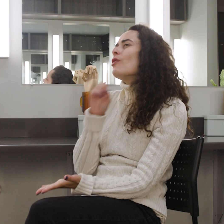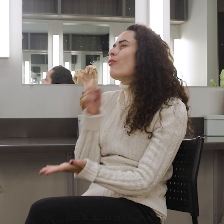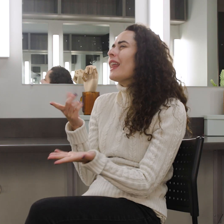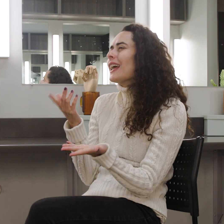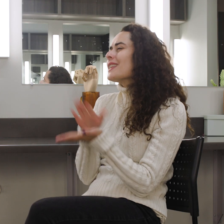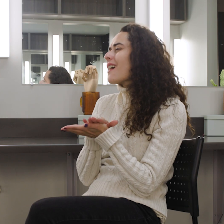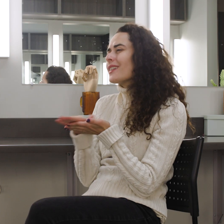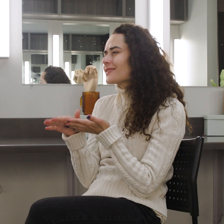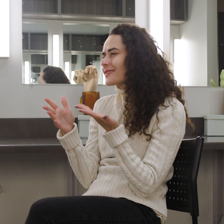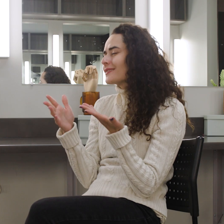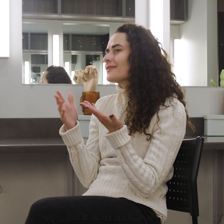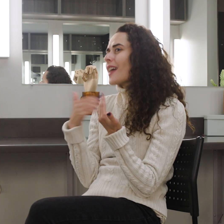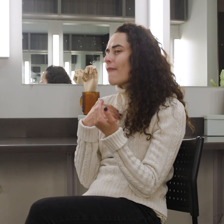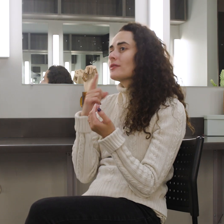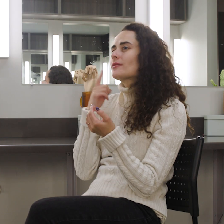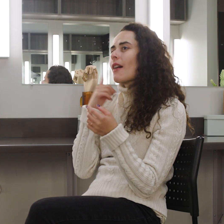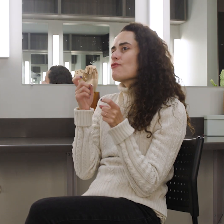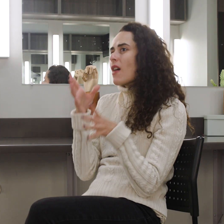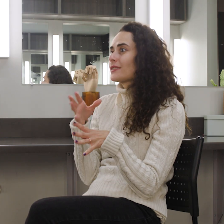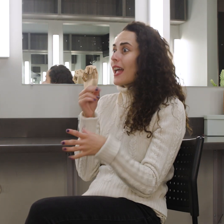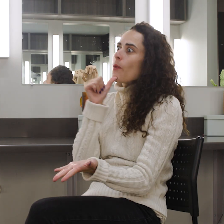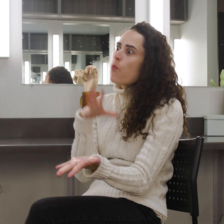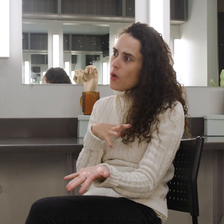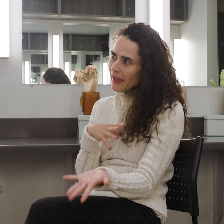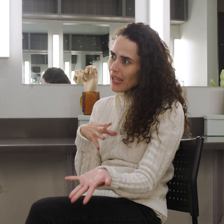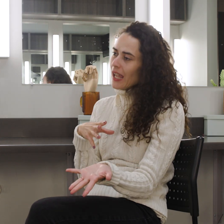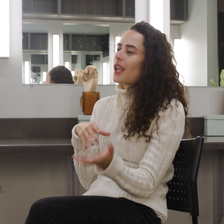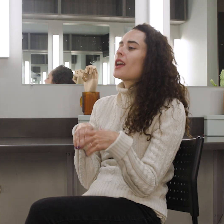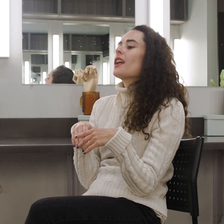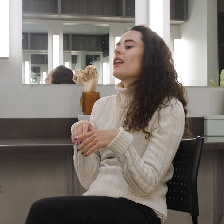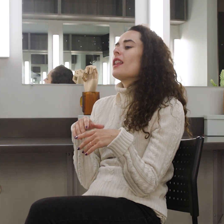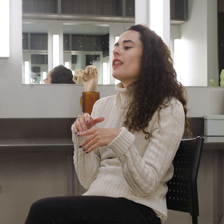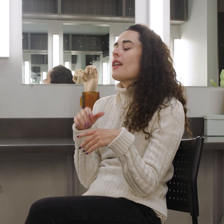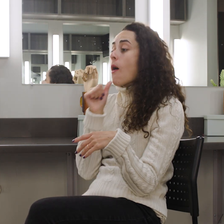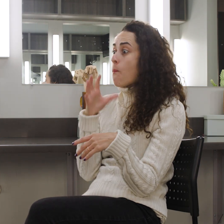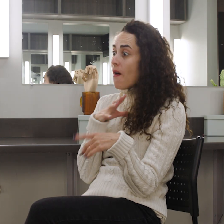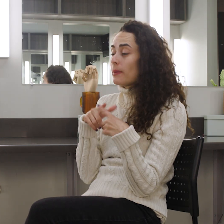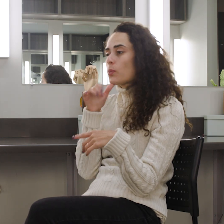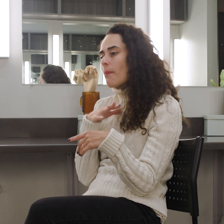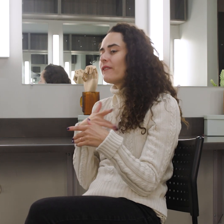It was really nice to have a director who was Deaf and a woman. Working woman-to-woman felt safe–like we could